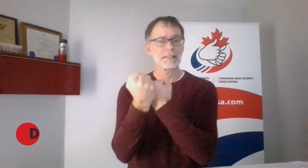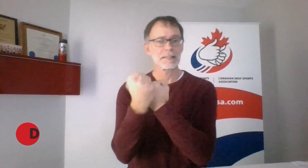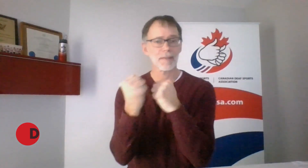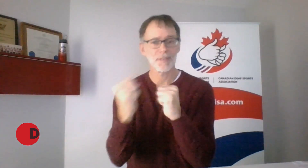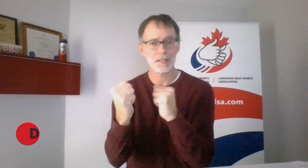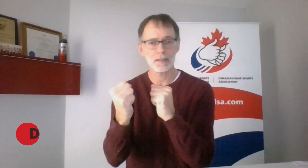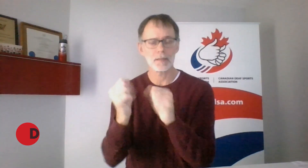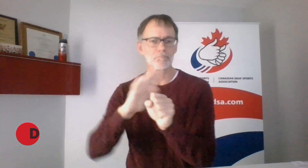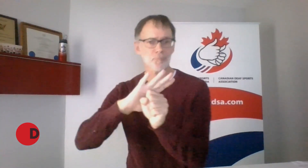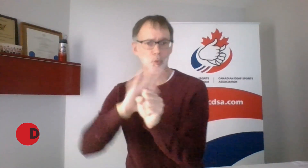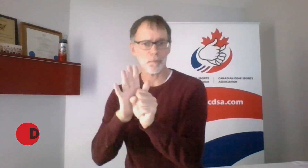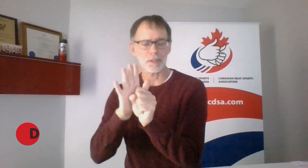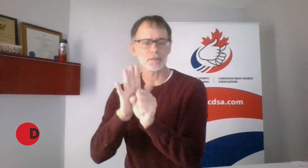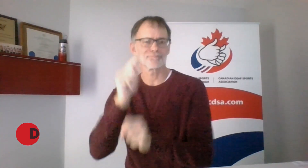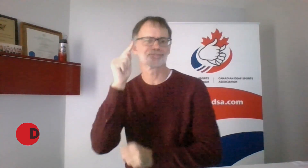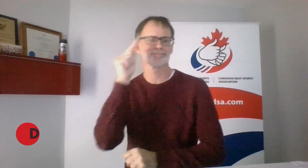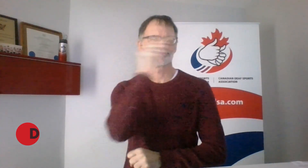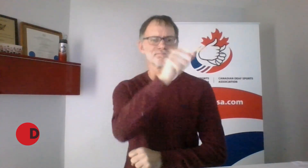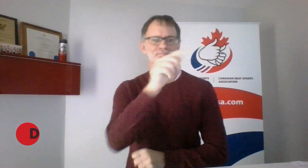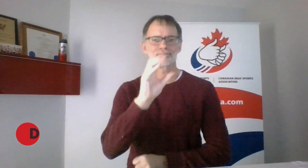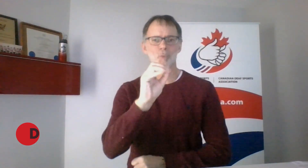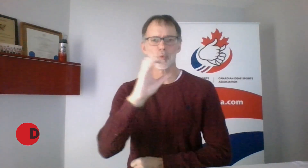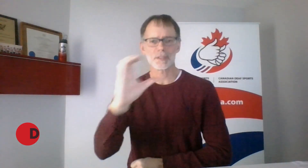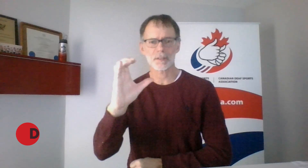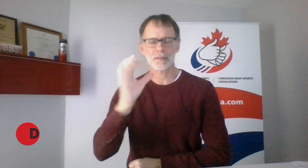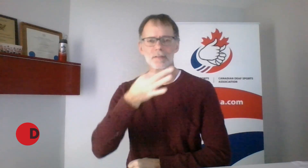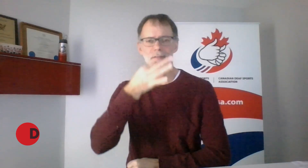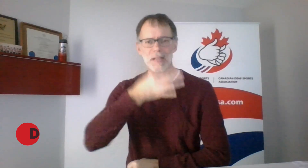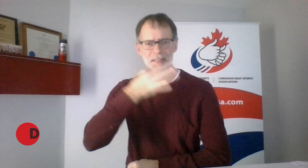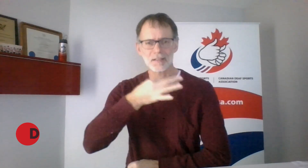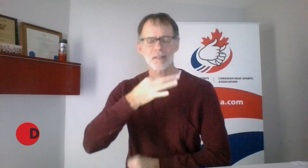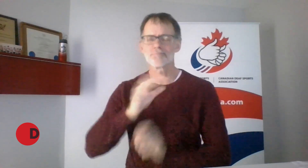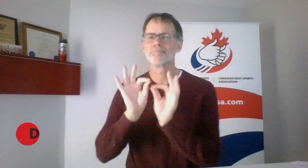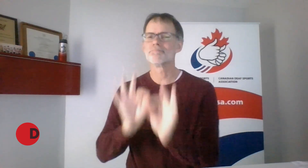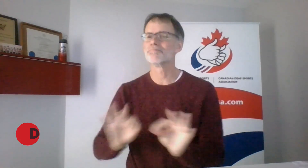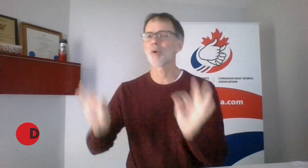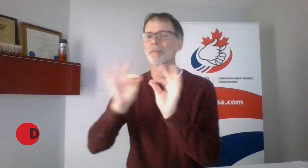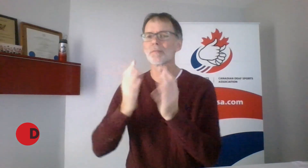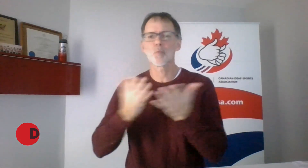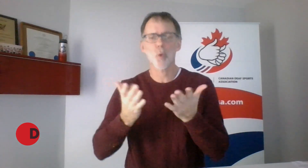For COVID-19 safety, the Organizing Committee in Caxias do Sul emphasised the importance of